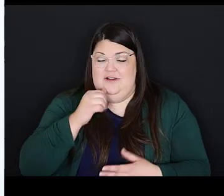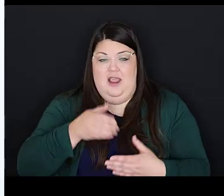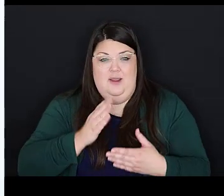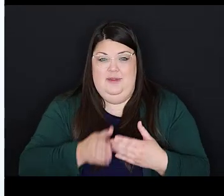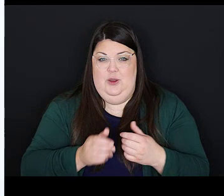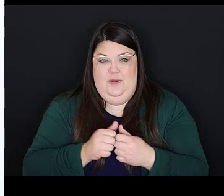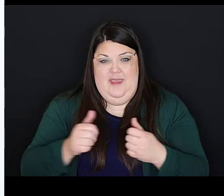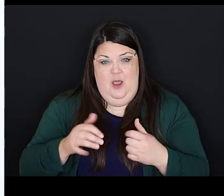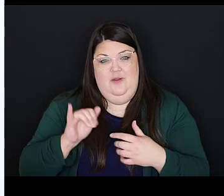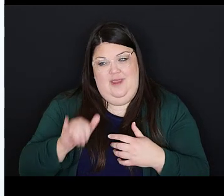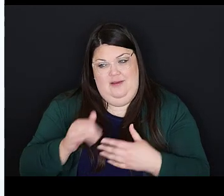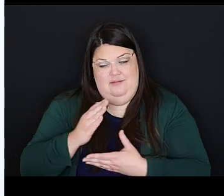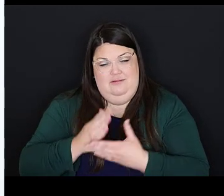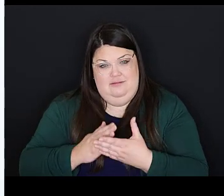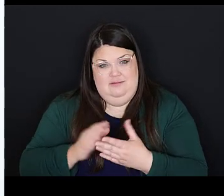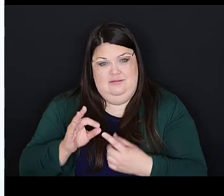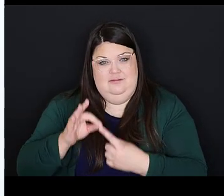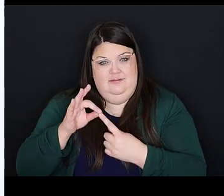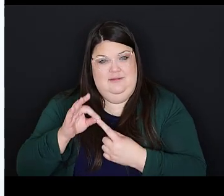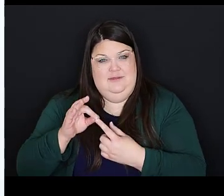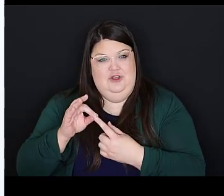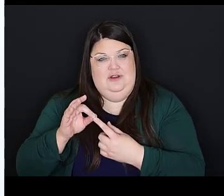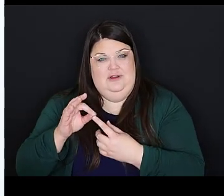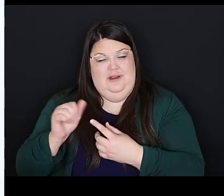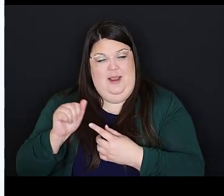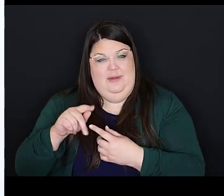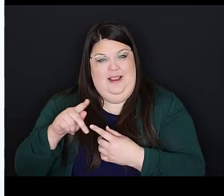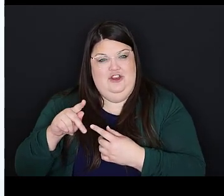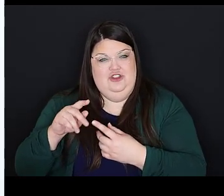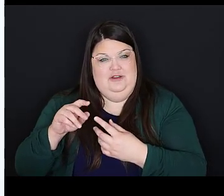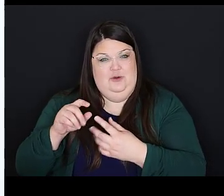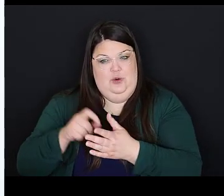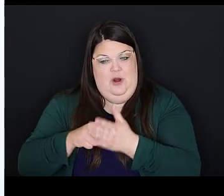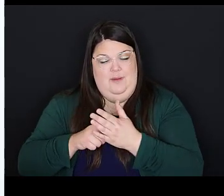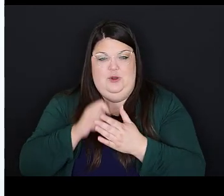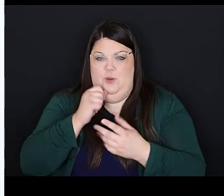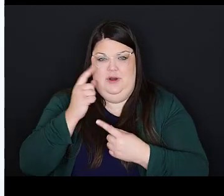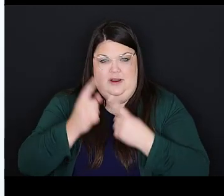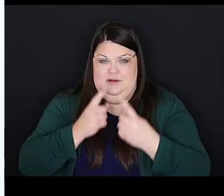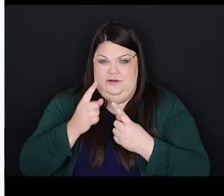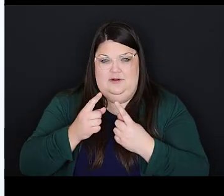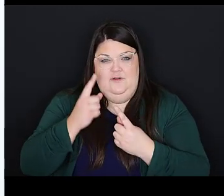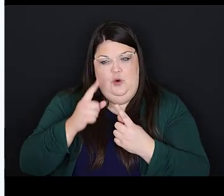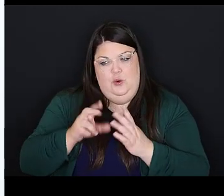Special Application Requirements and will not be considered for review without the completed